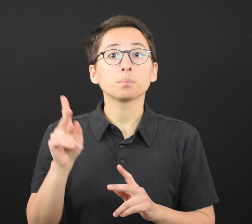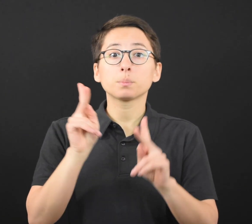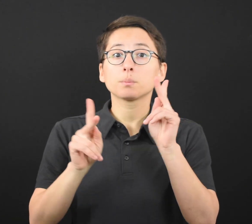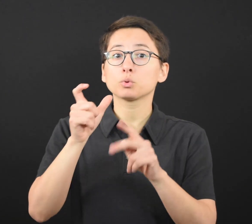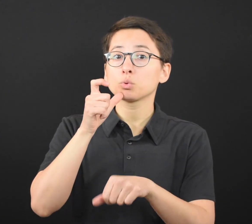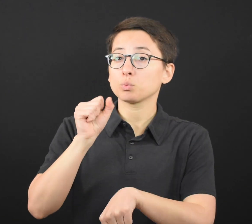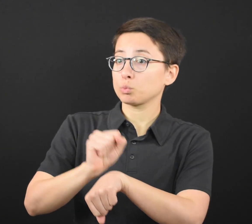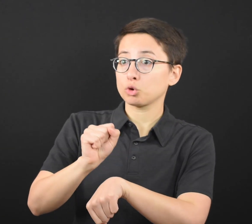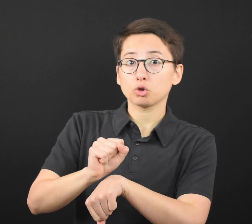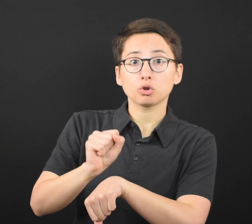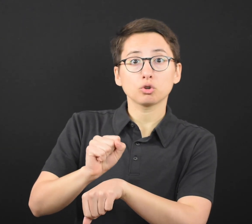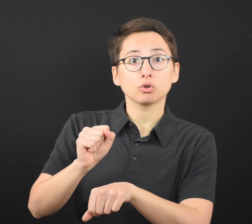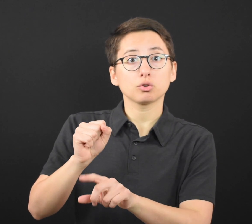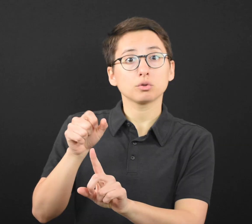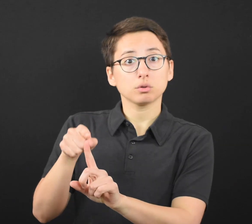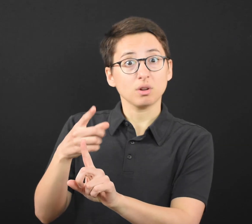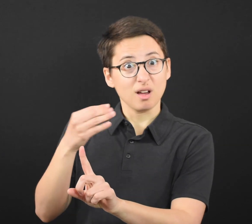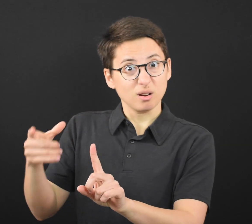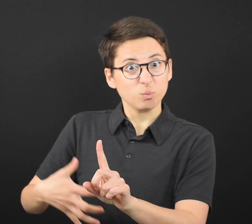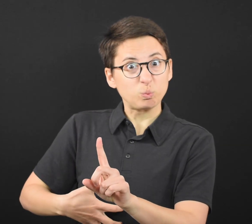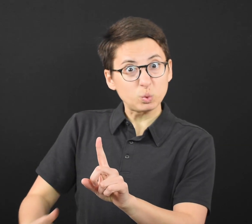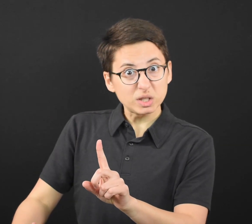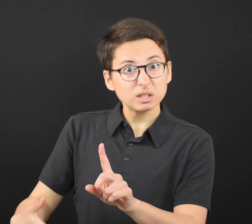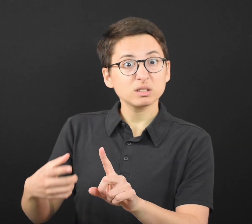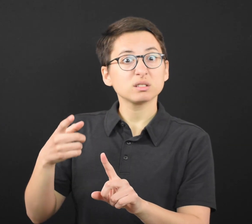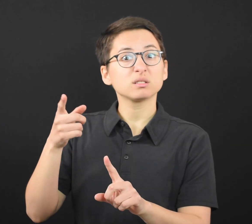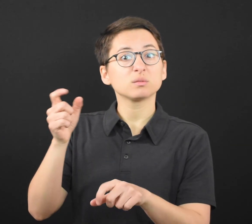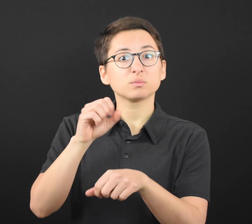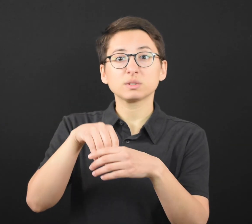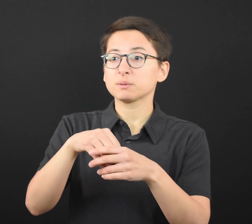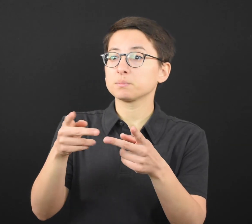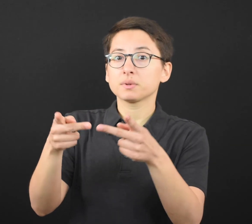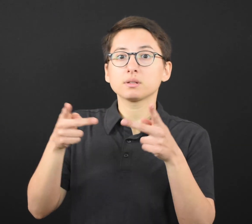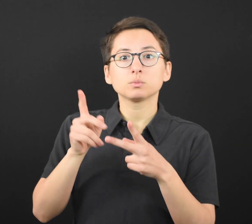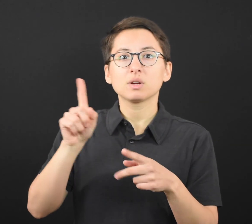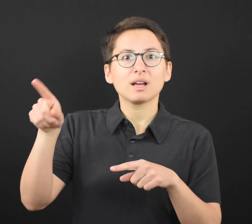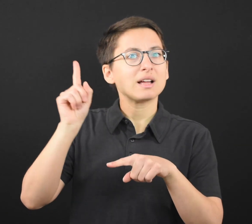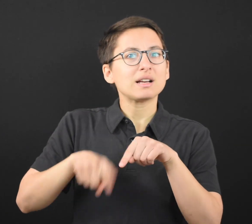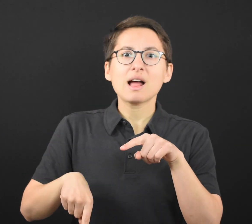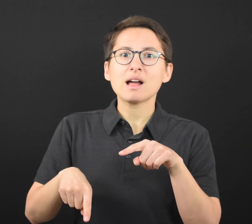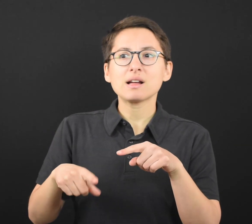pregnant and work in places where they cannot keep their distance from people who might be sick,